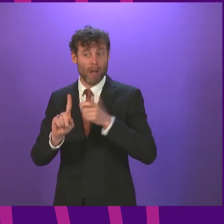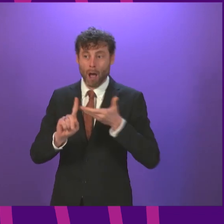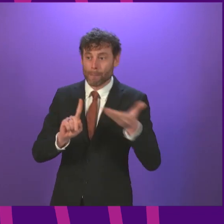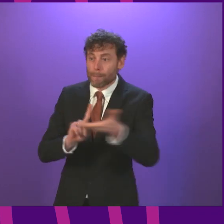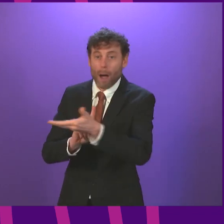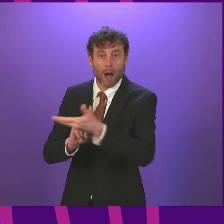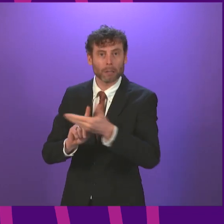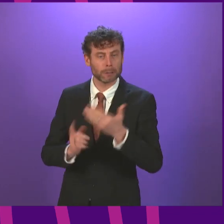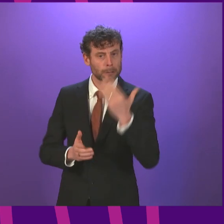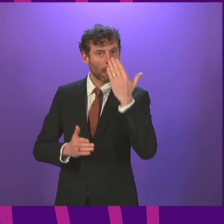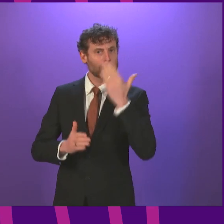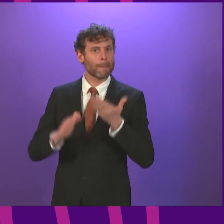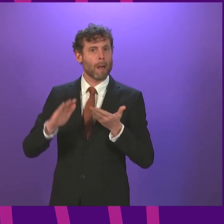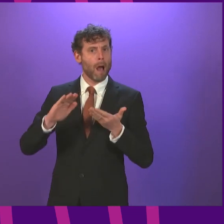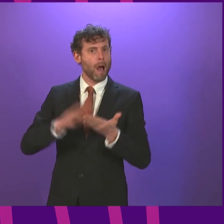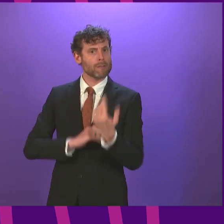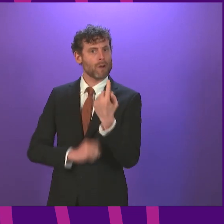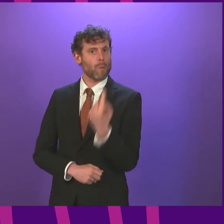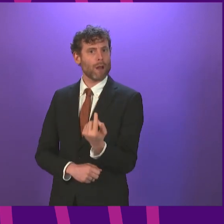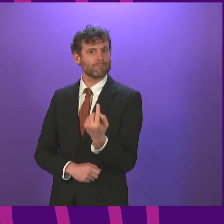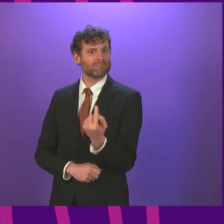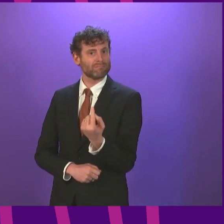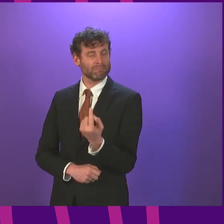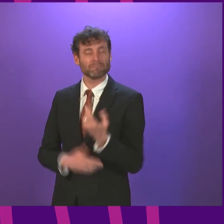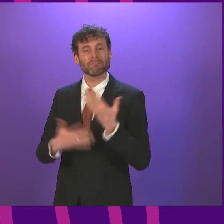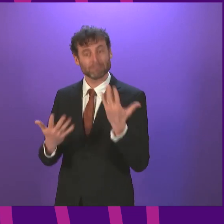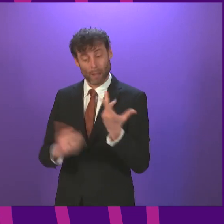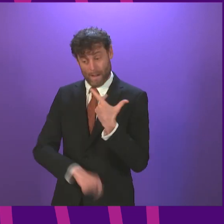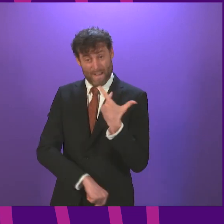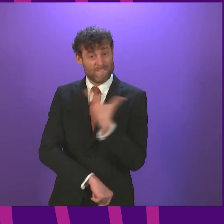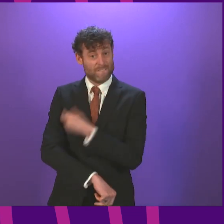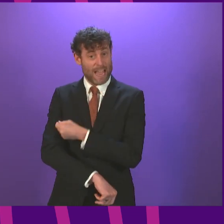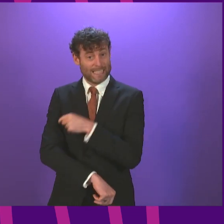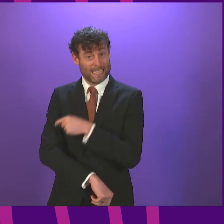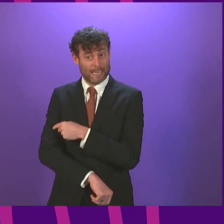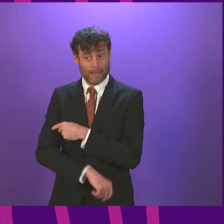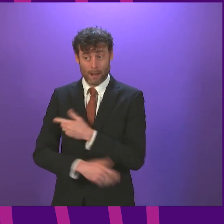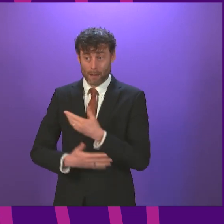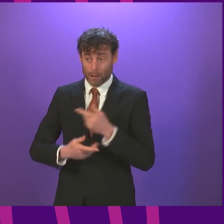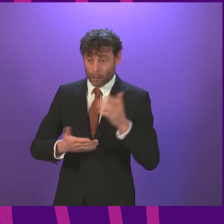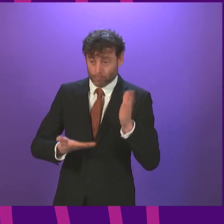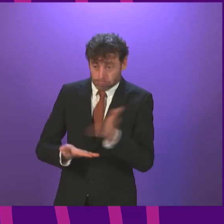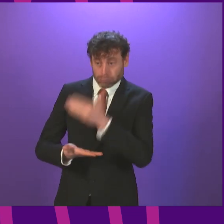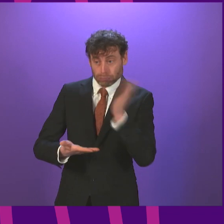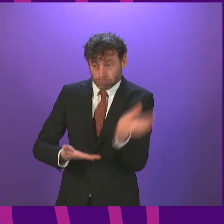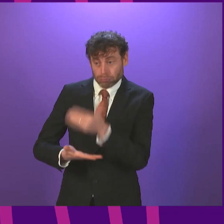below 1. The vaccination programme has now given a first dose to 40 per cent of the adult